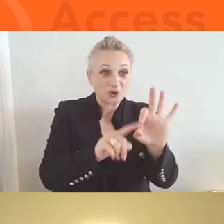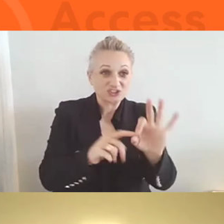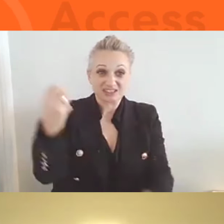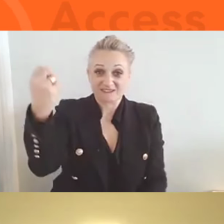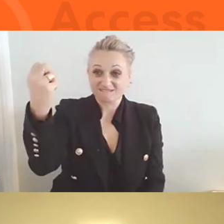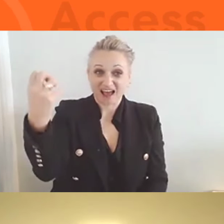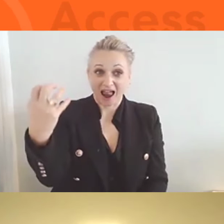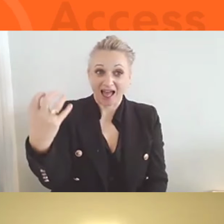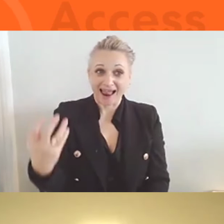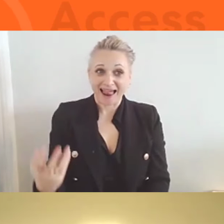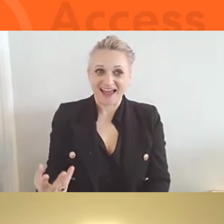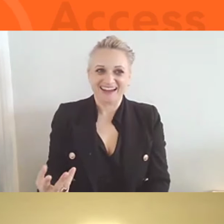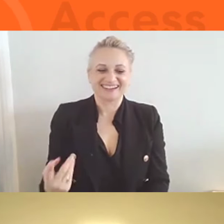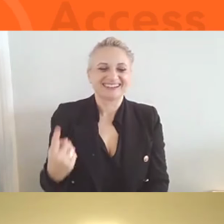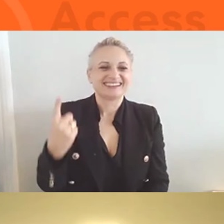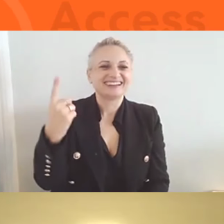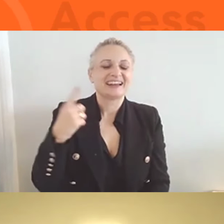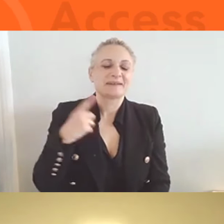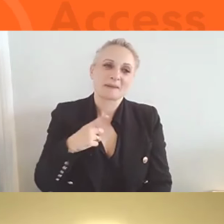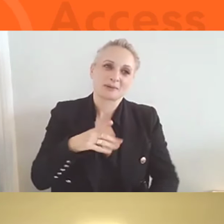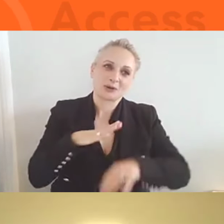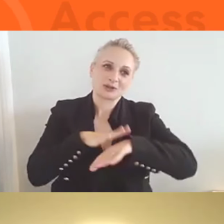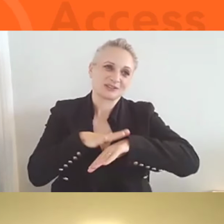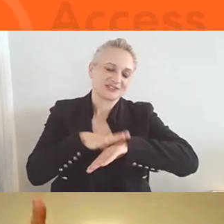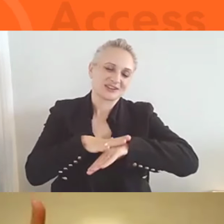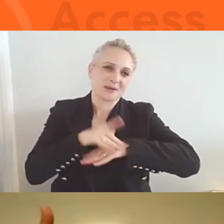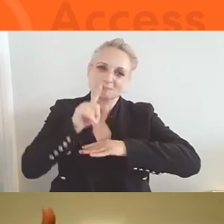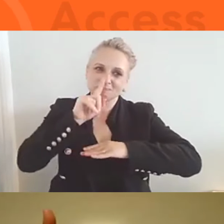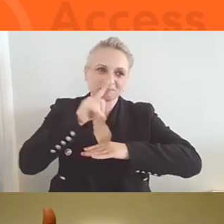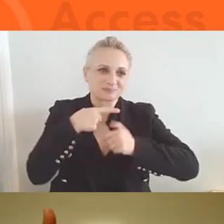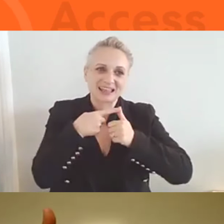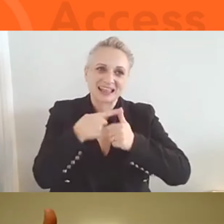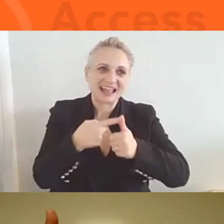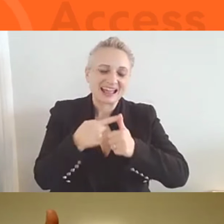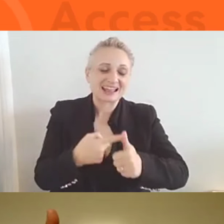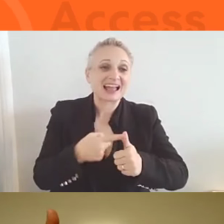panelists be comfortable to receive those questions offline later on